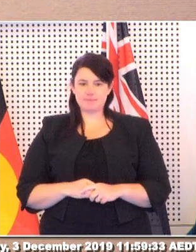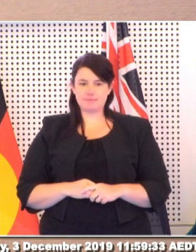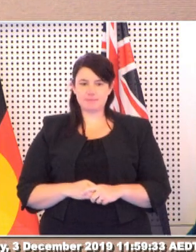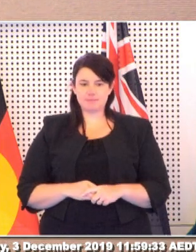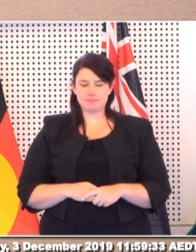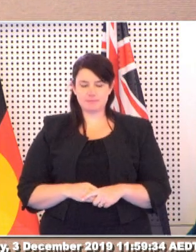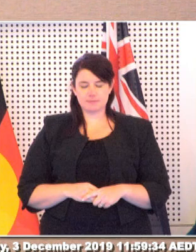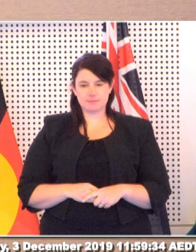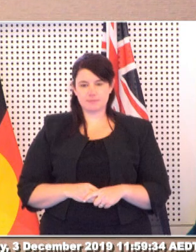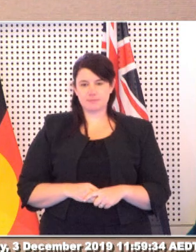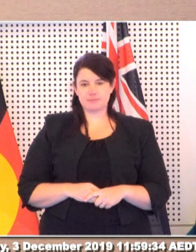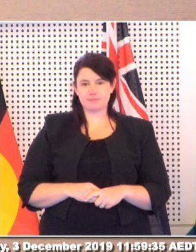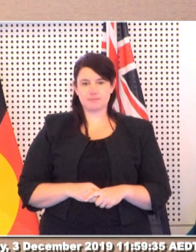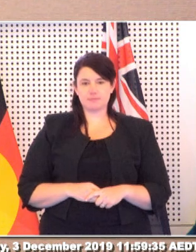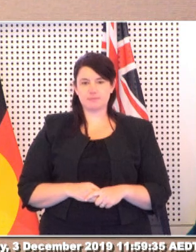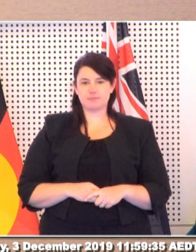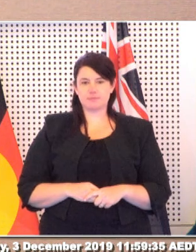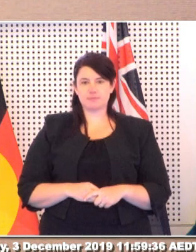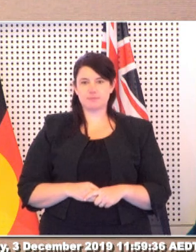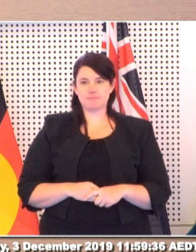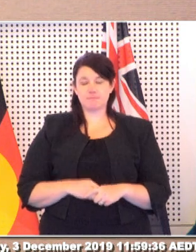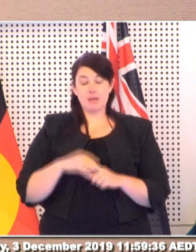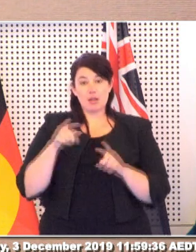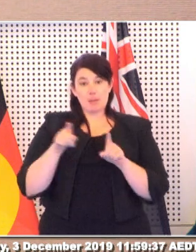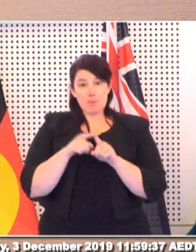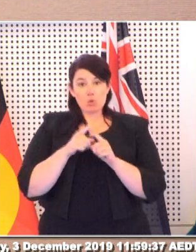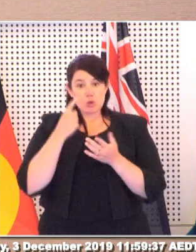It’s also really important, I think, to acknowledge that people come with their